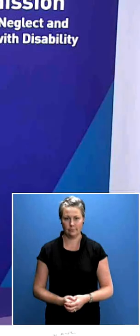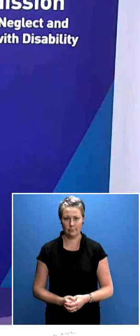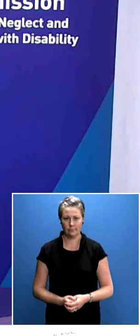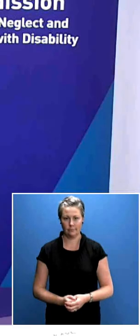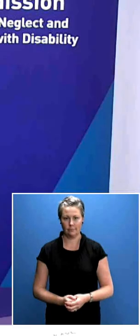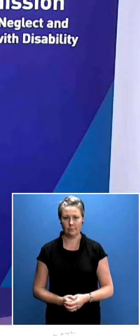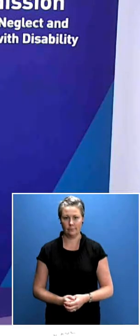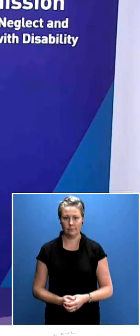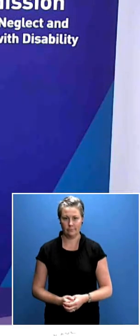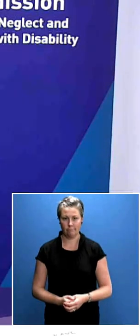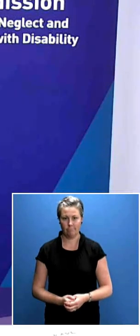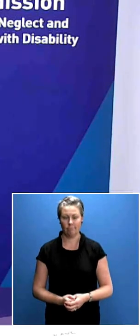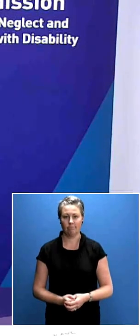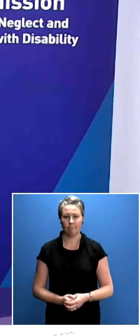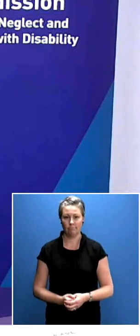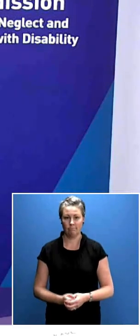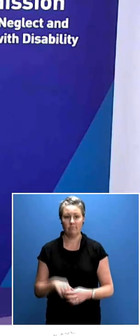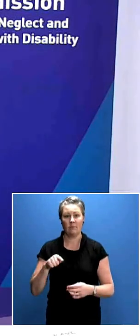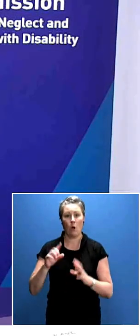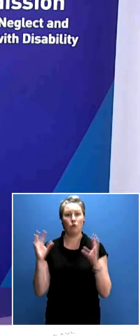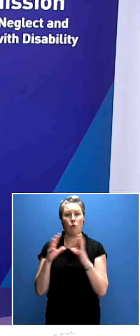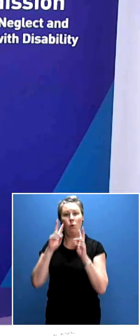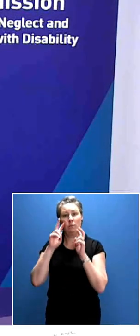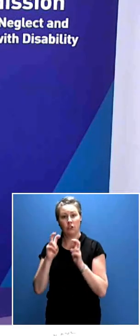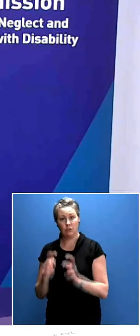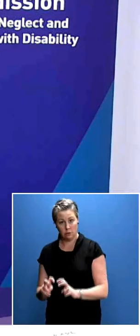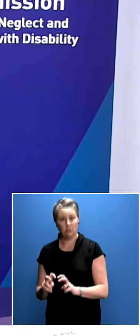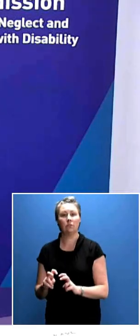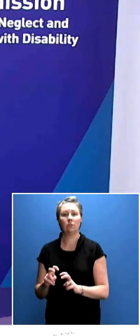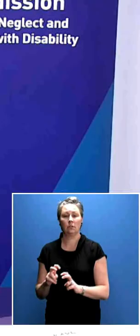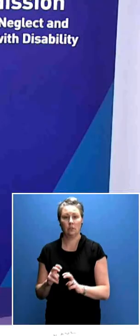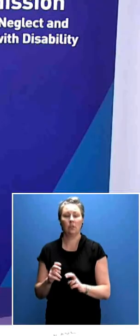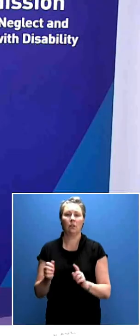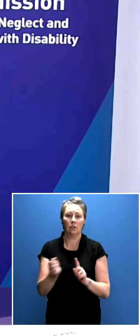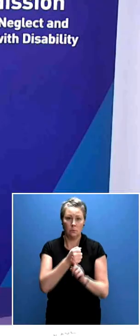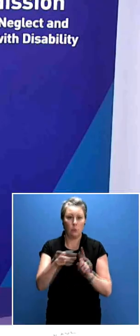The Royal Commission into Violence, Abuse, Neglect and exploitation of people with disability is adjourned.